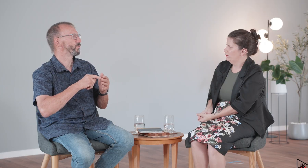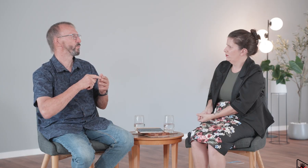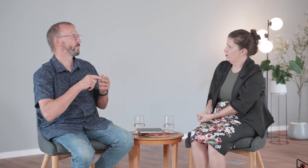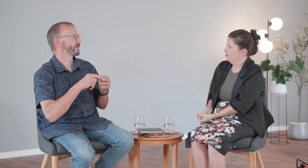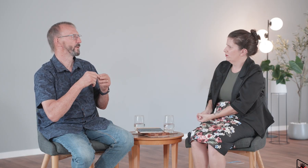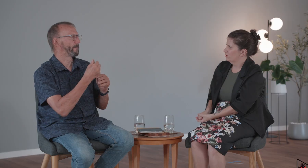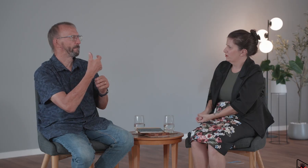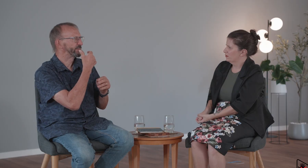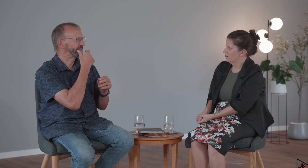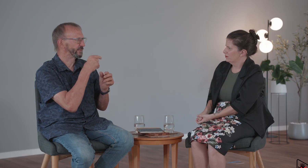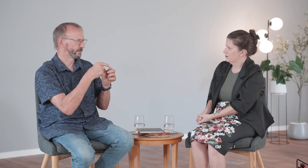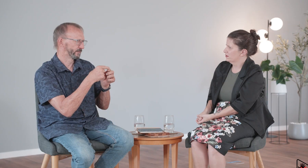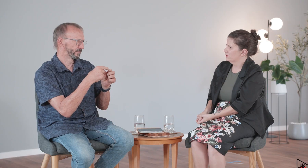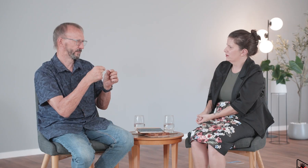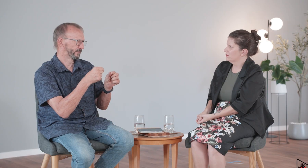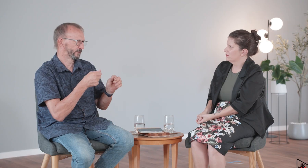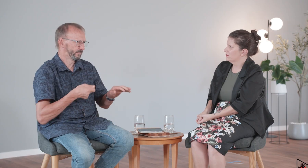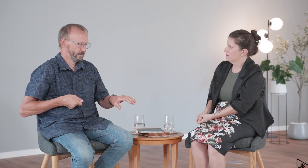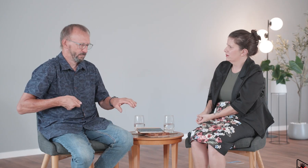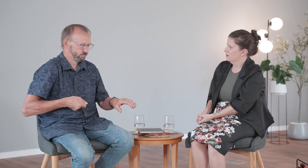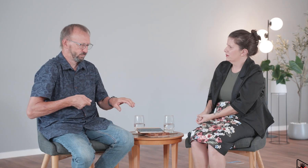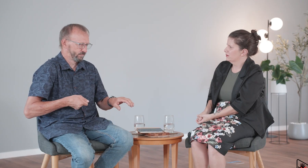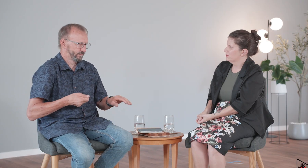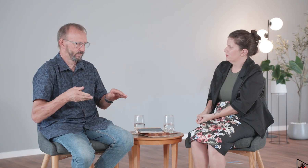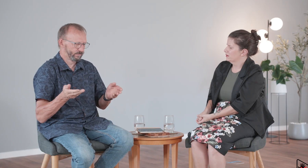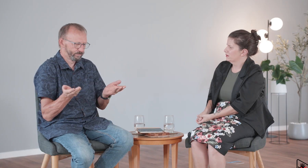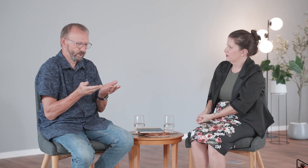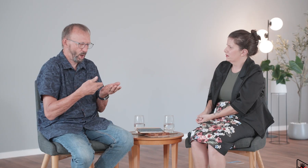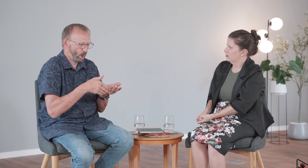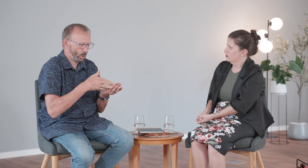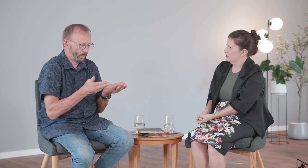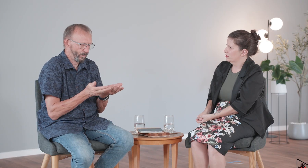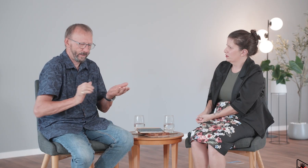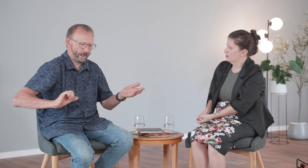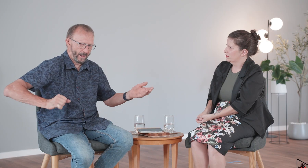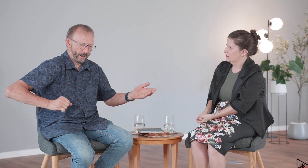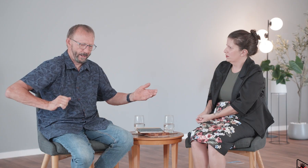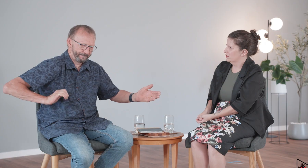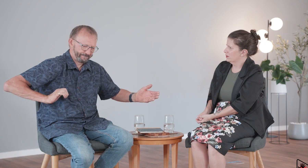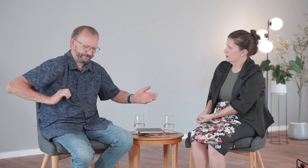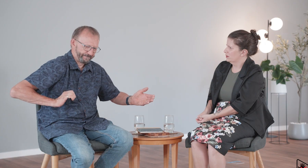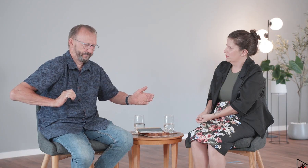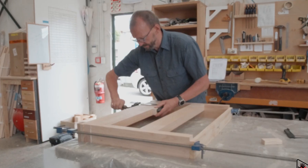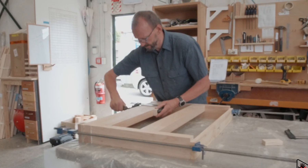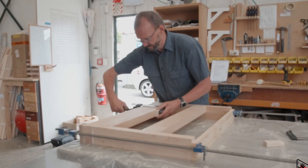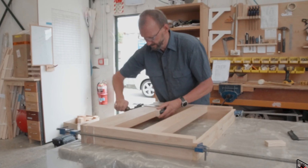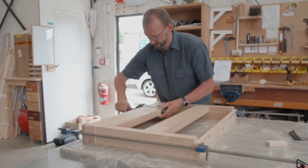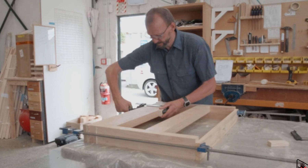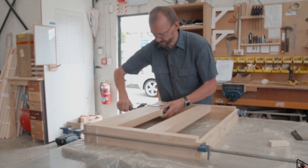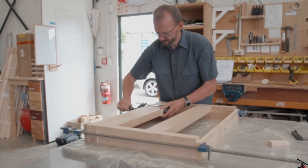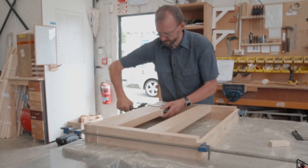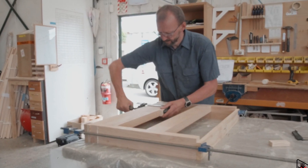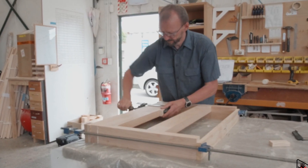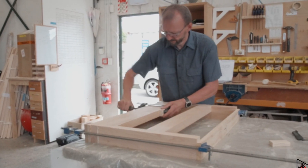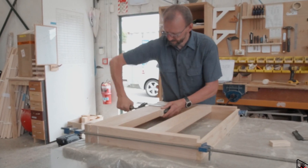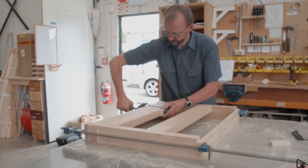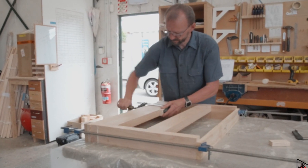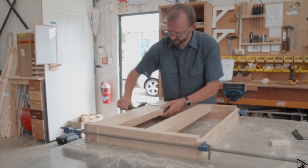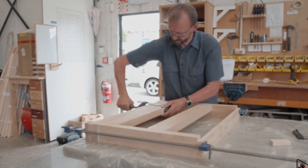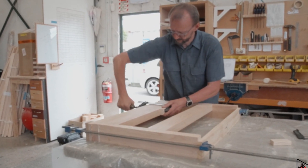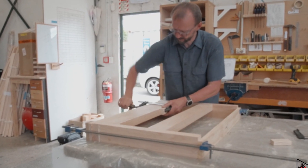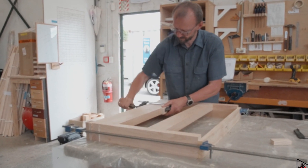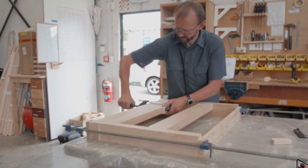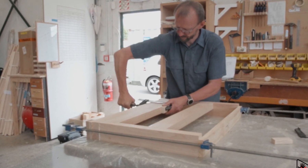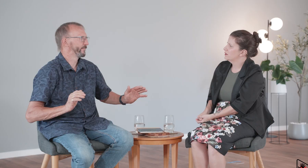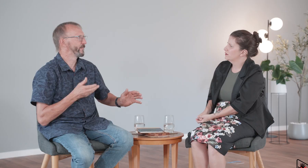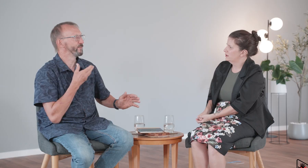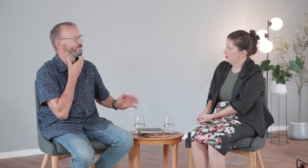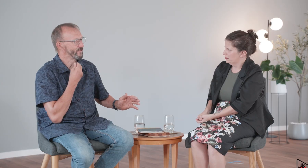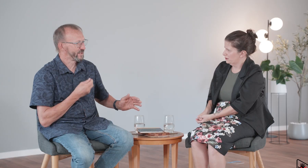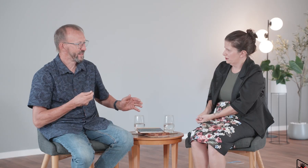with screws and biscuits that are put in with glue. And then that's clamped.